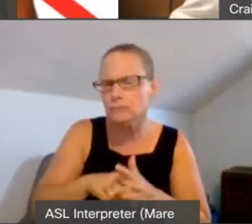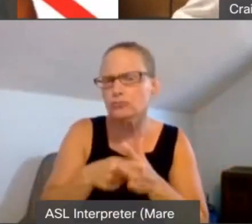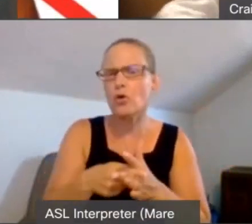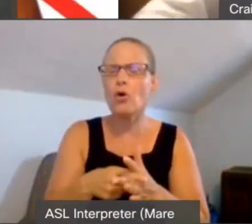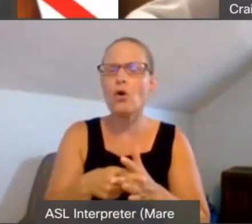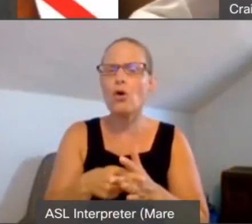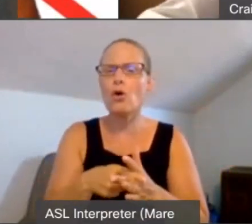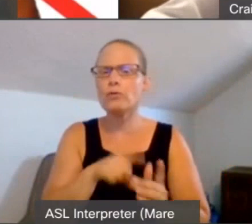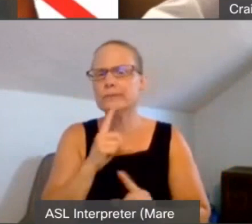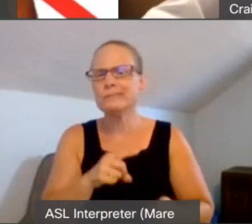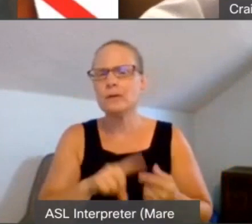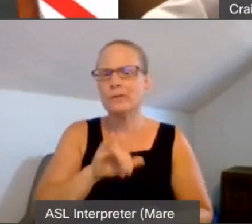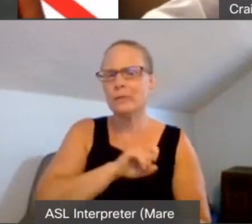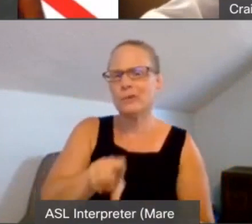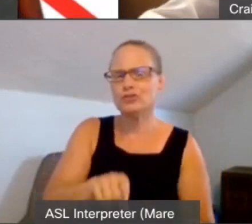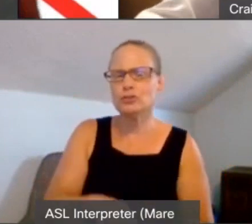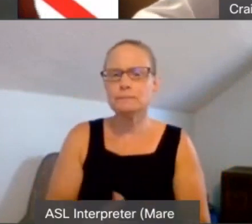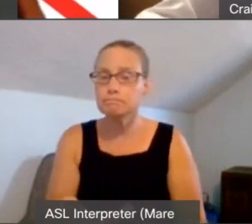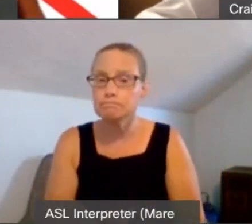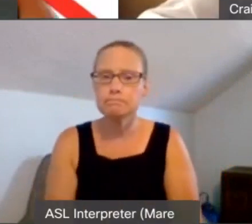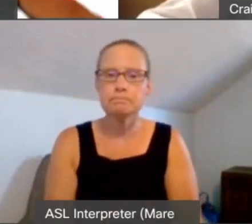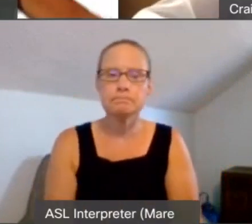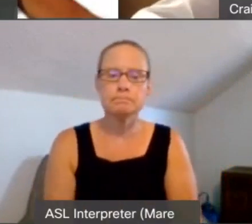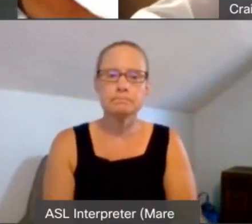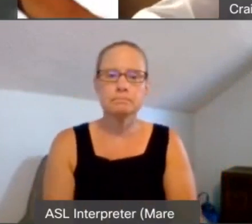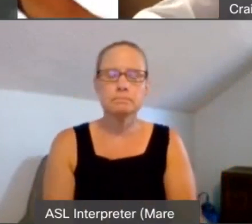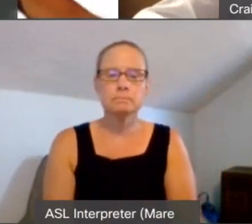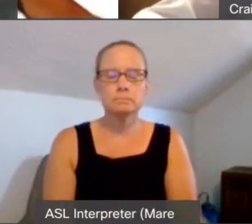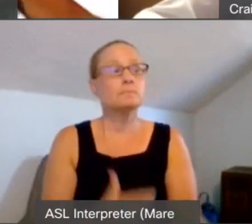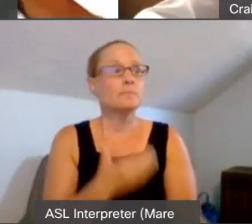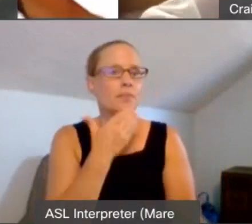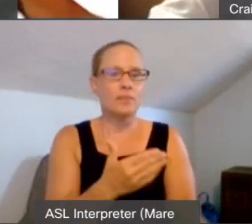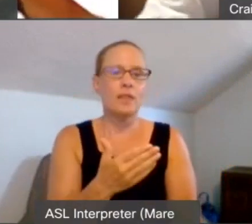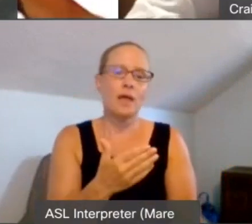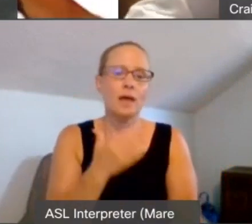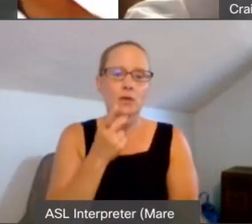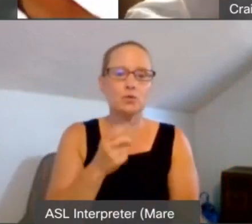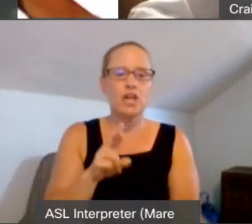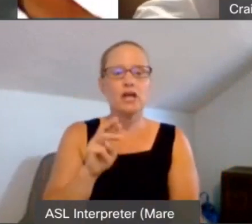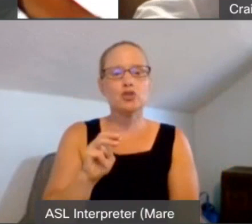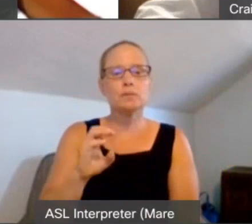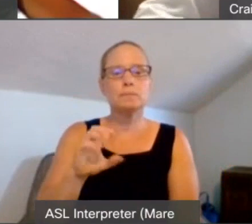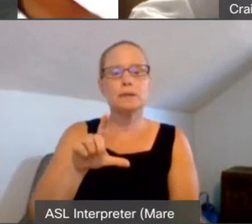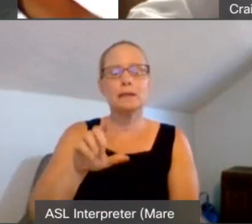in responding to that question if you're willing to do so. Thank you Dr. McLeod. That's an excellent question.